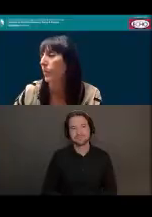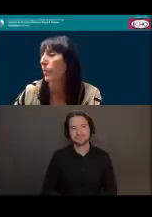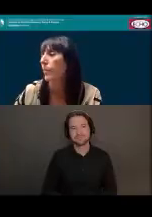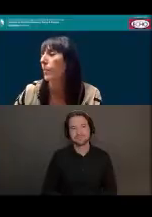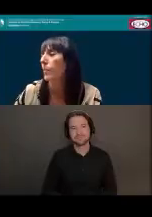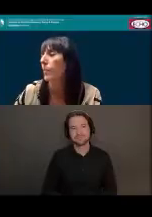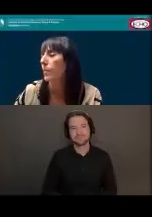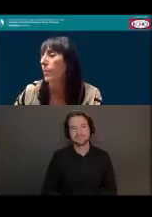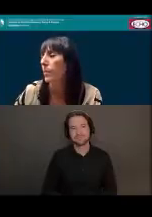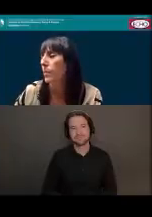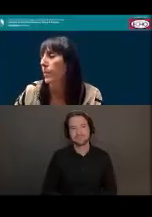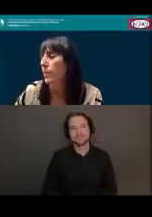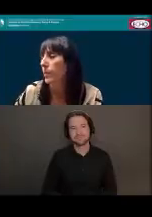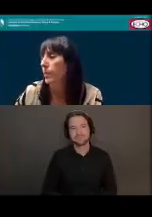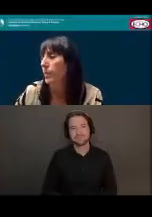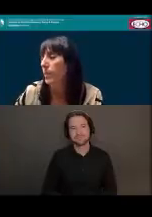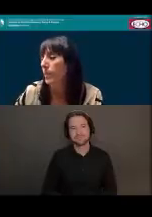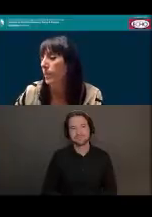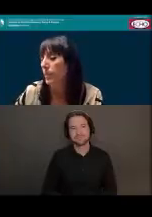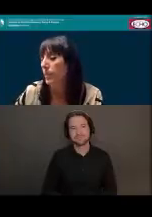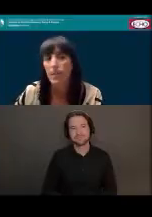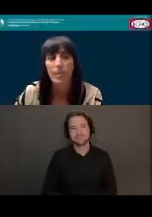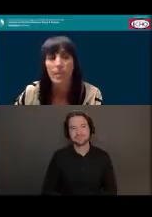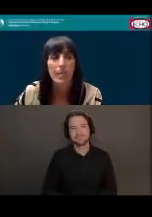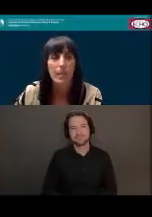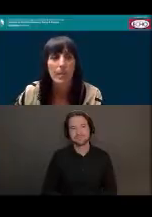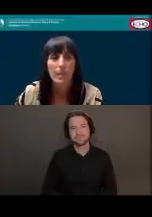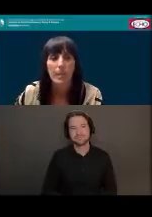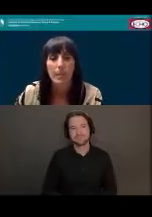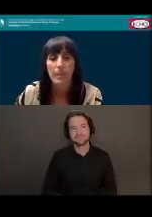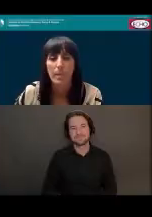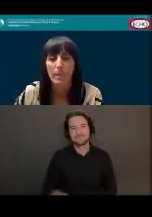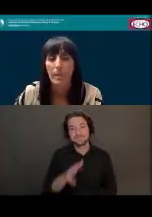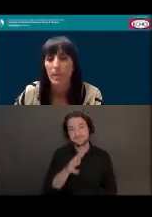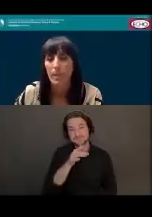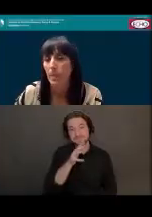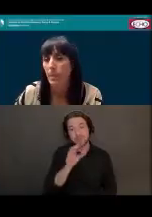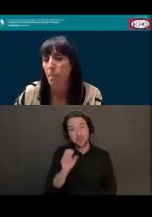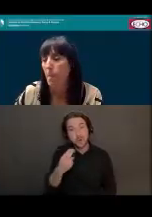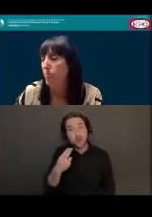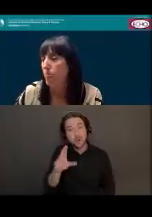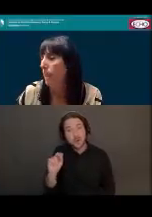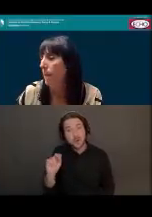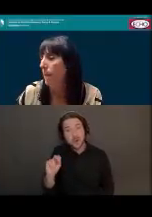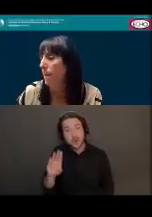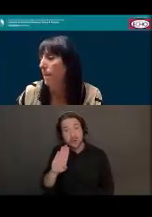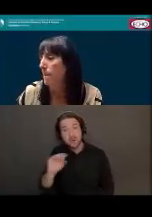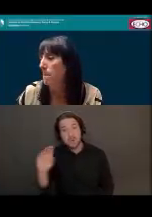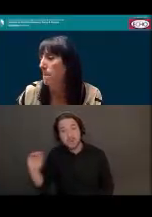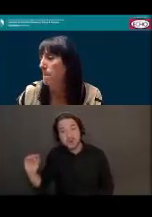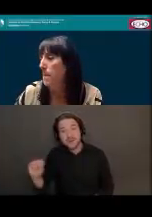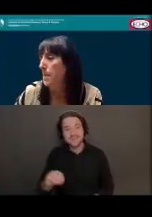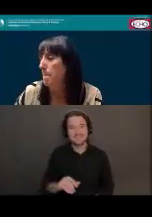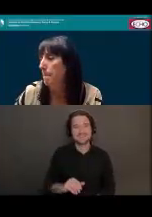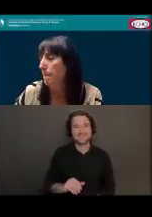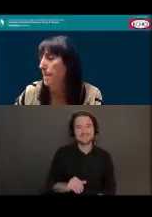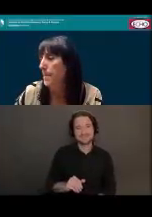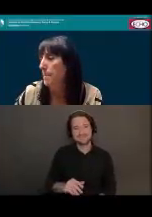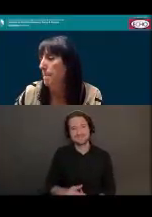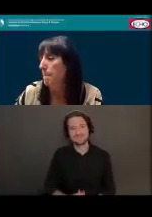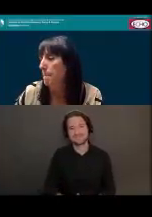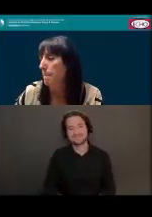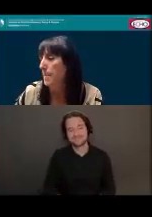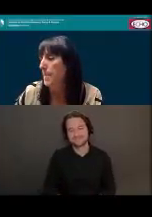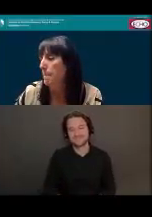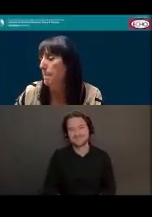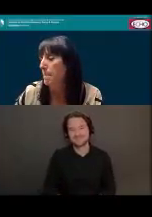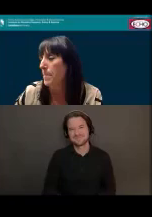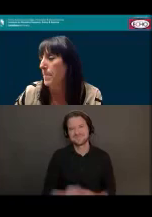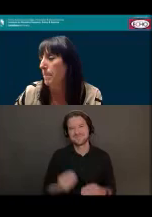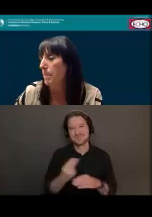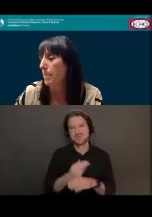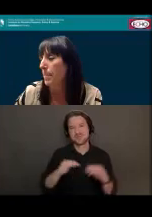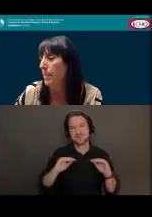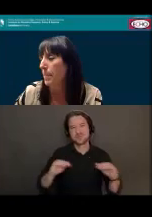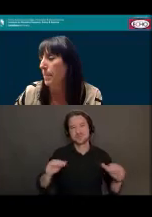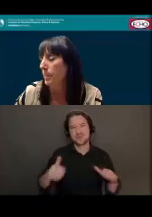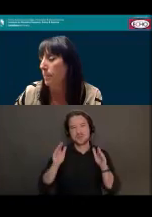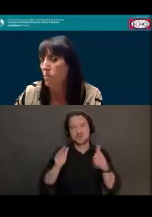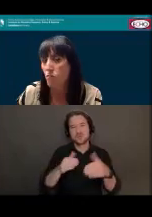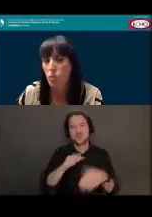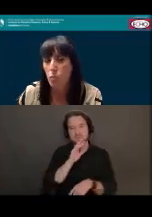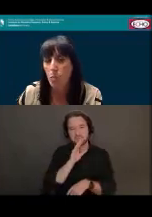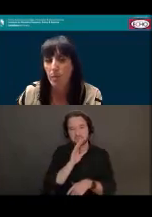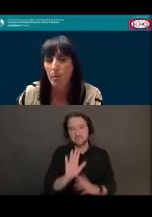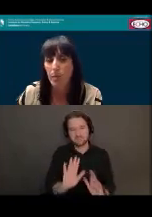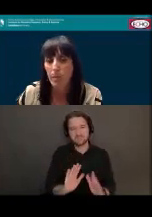Video: La cabeza, de la cabeza, oh, no,